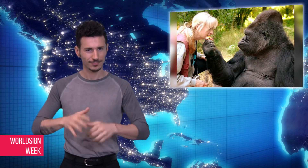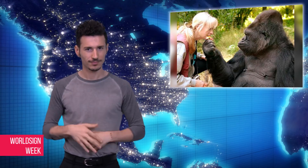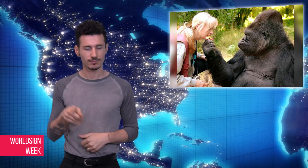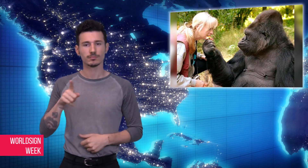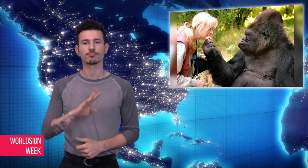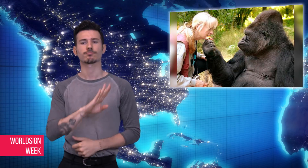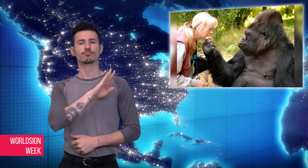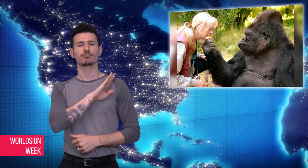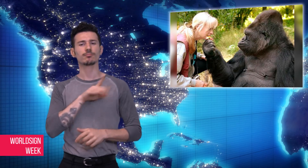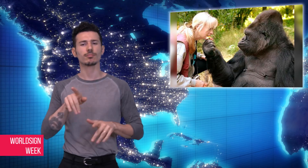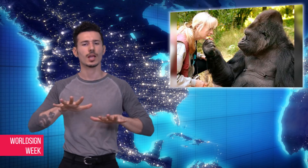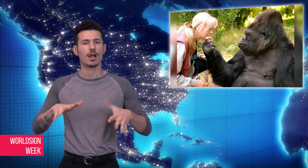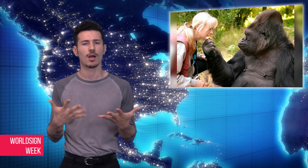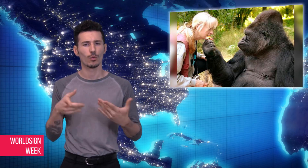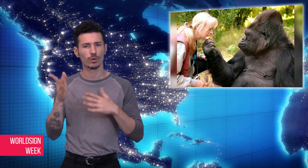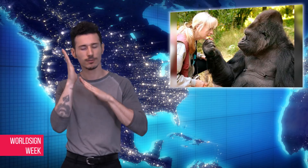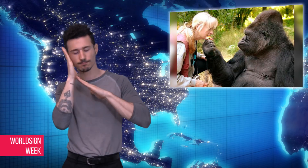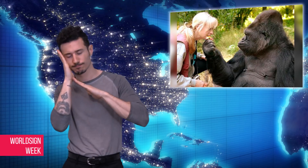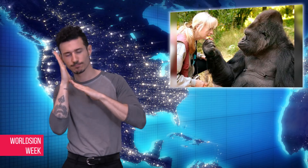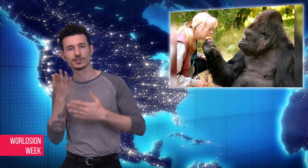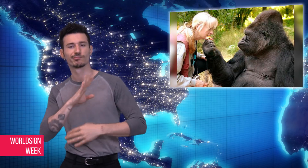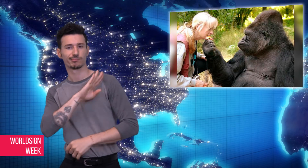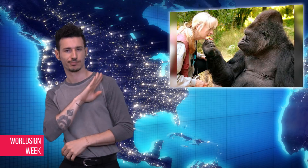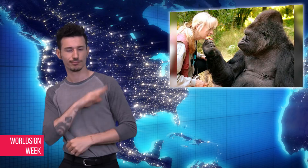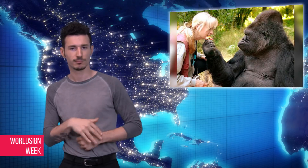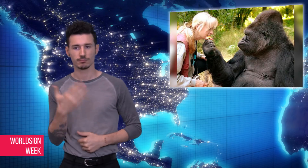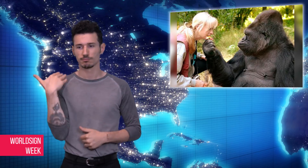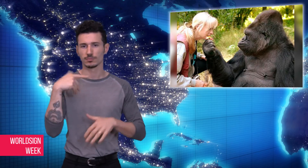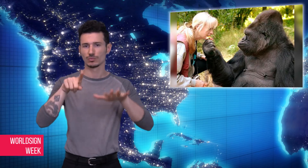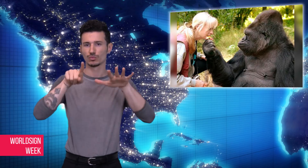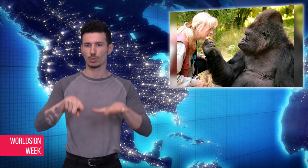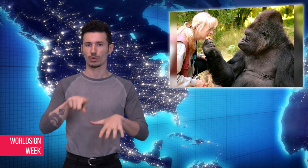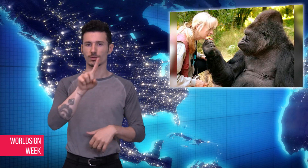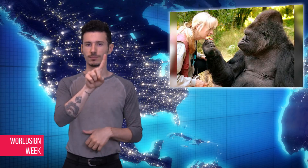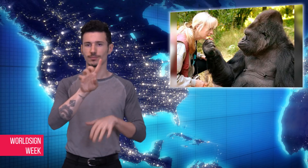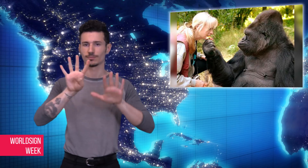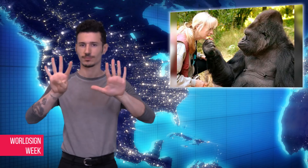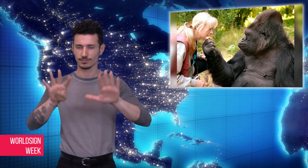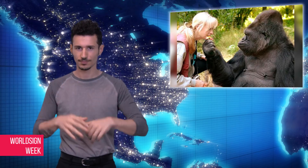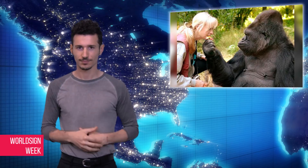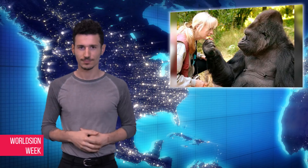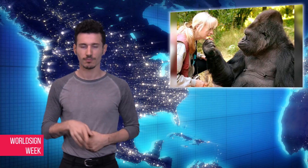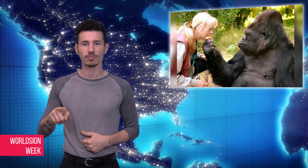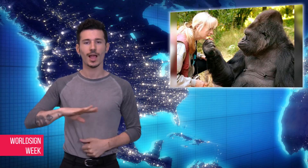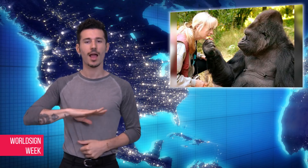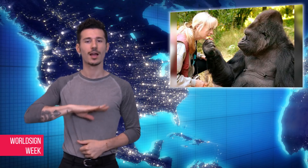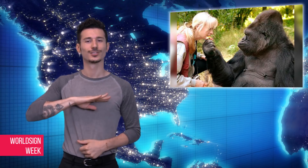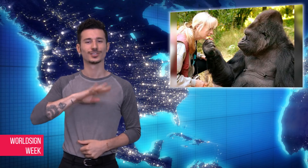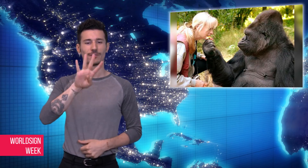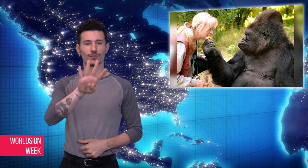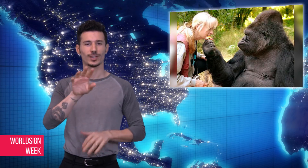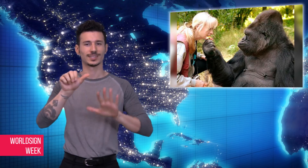that learned and used sign language, died in his sleep on June 19. He was